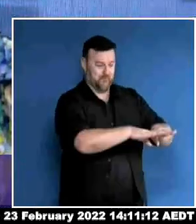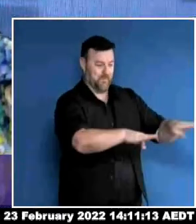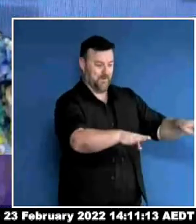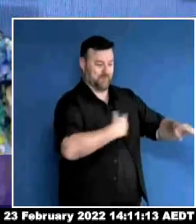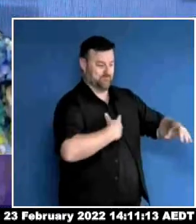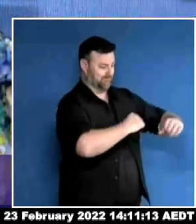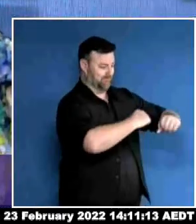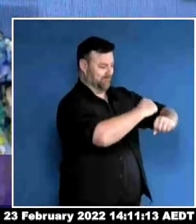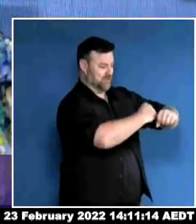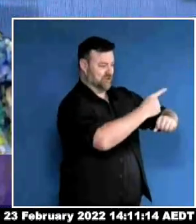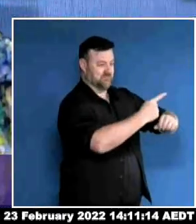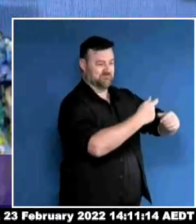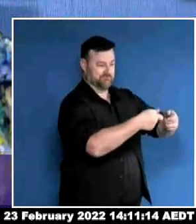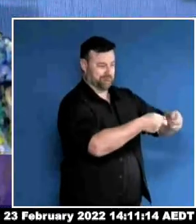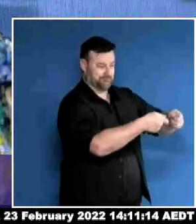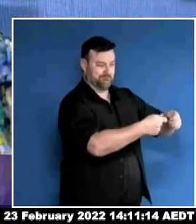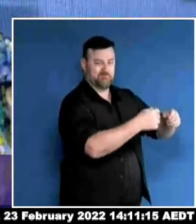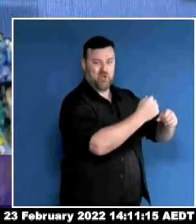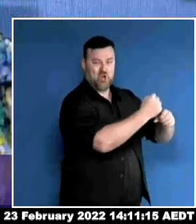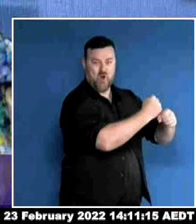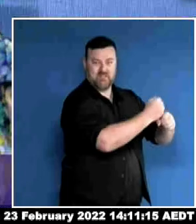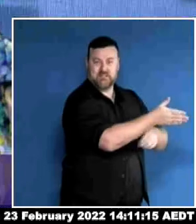create the program pretty much from scratch.